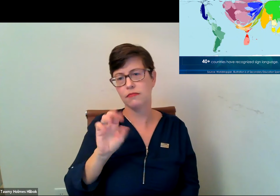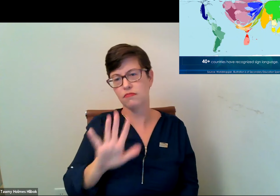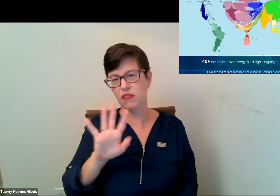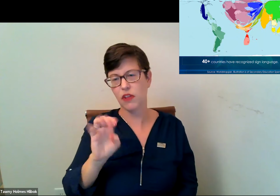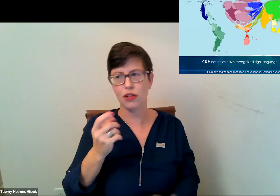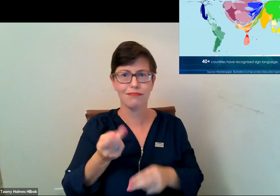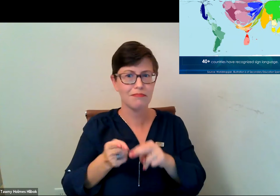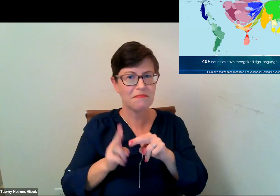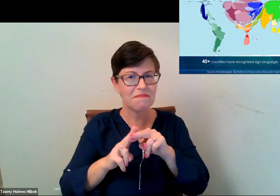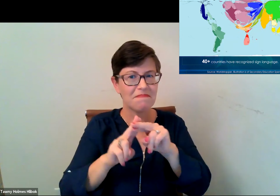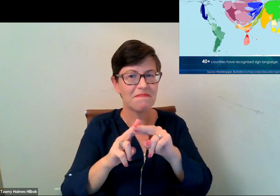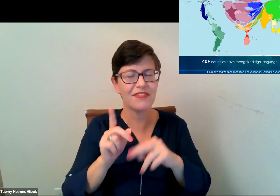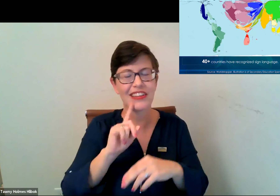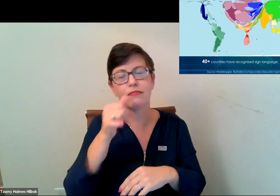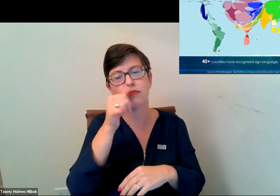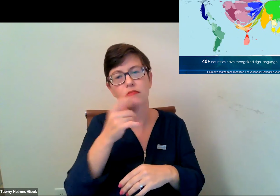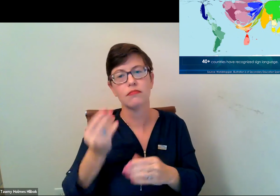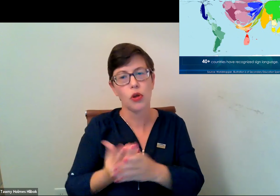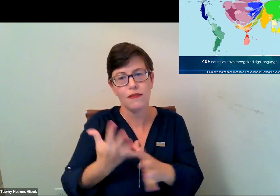only about 40 of them.